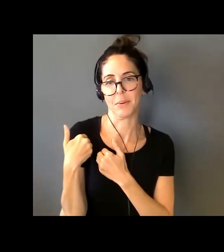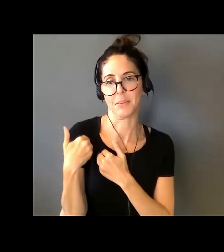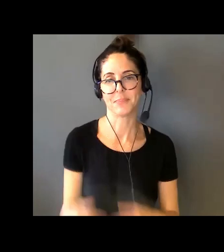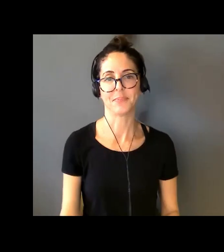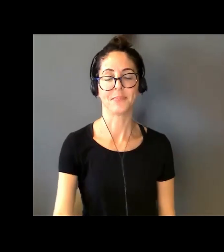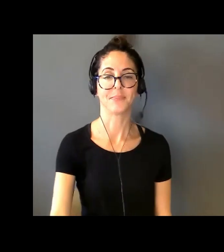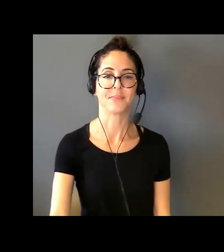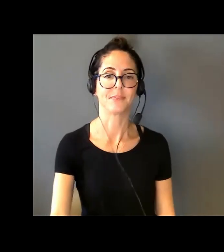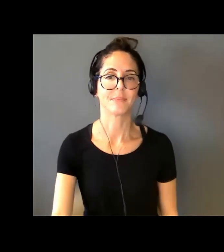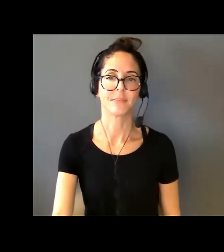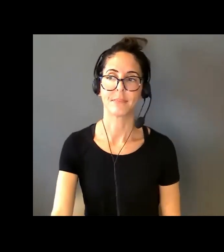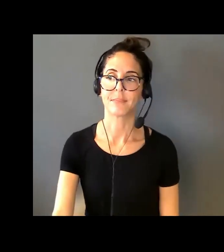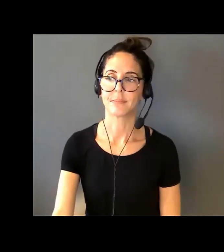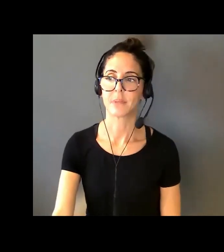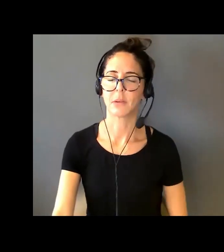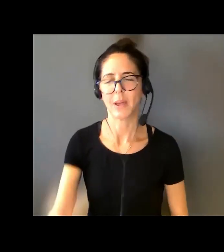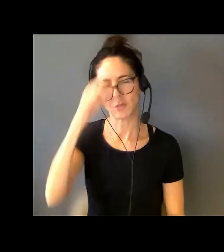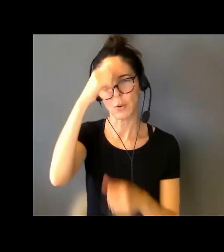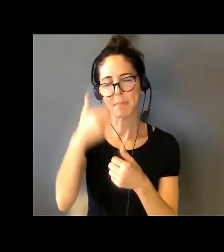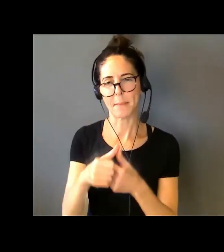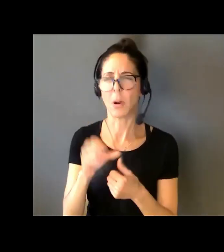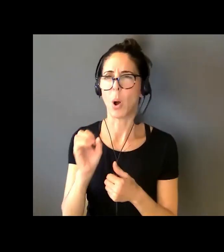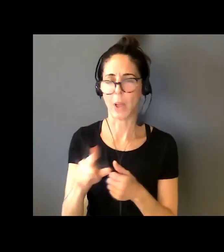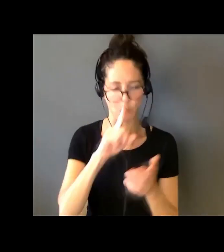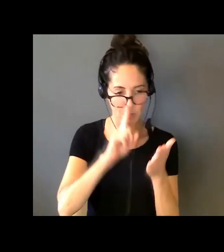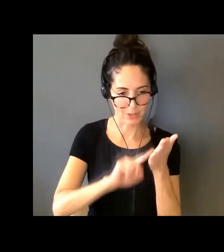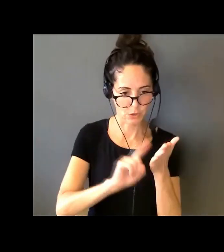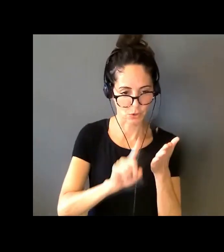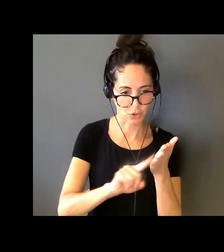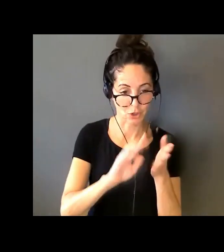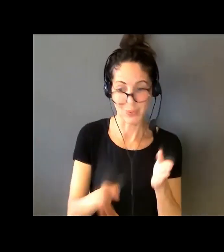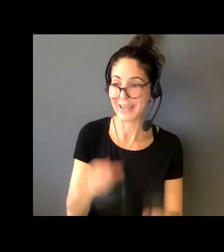we need to think about who is conveying our messages when we have research to disseminate,